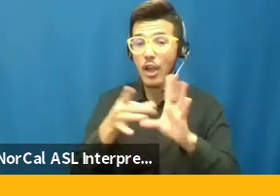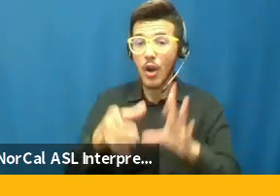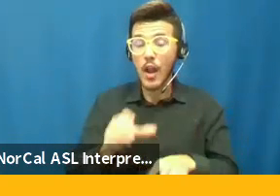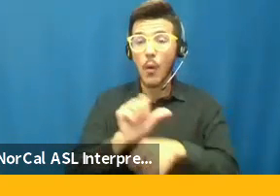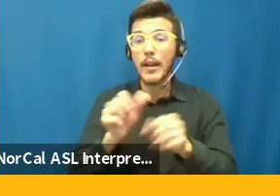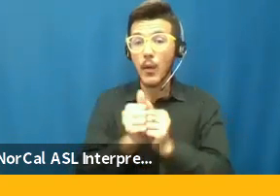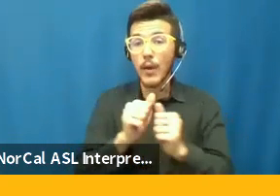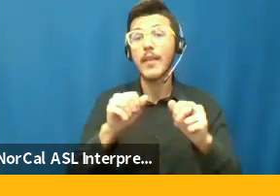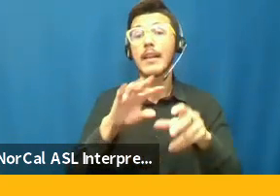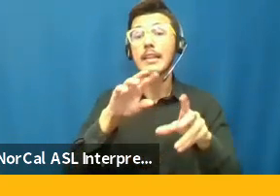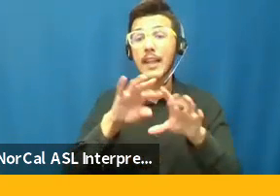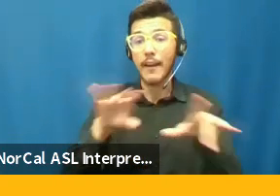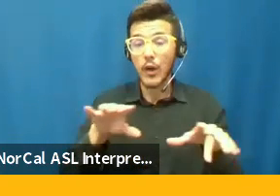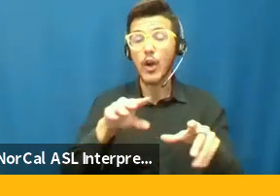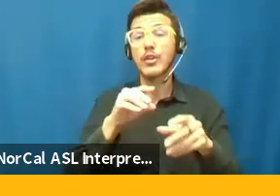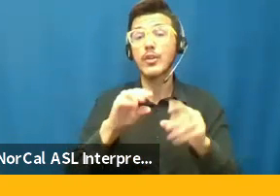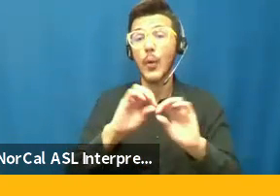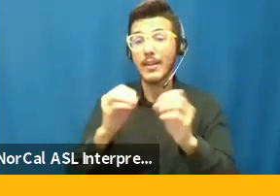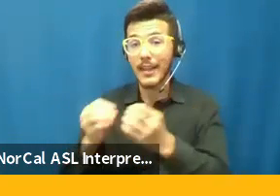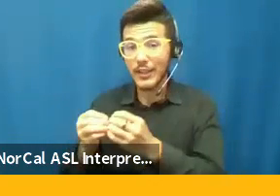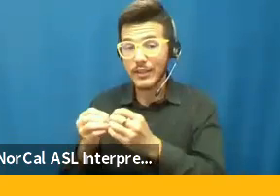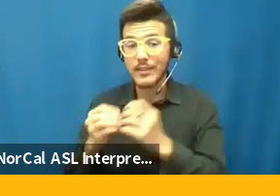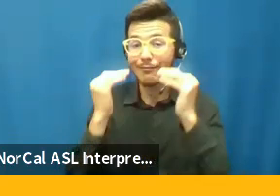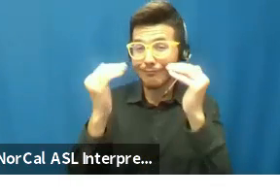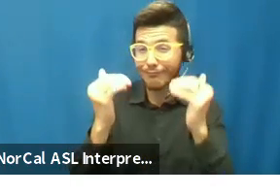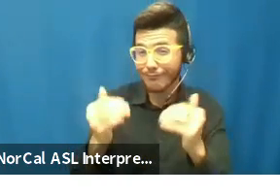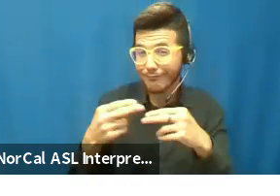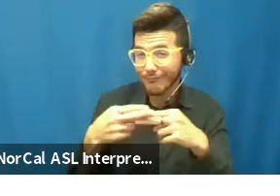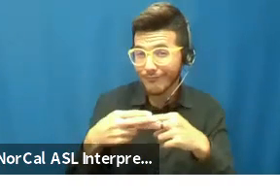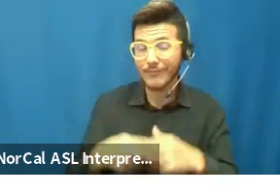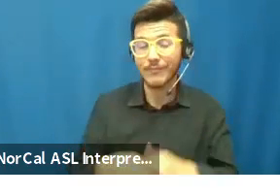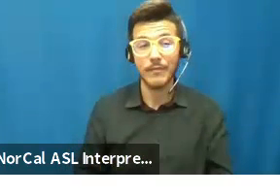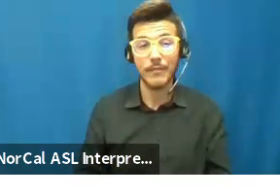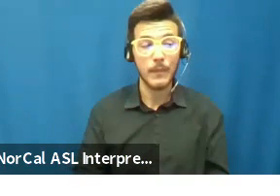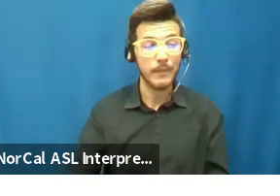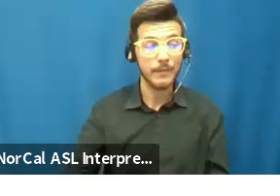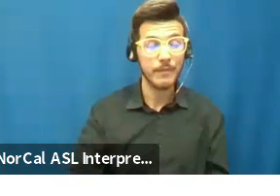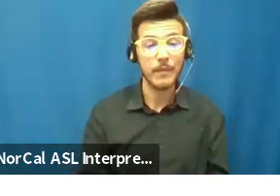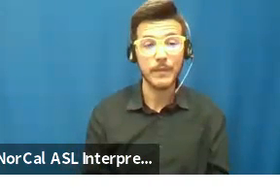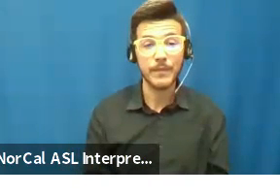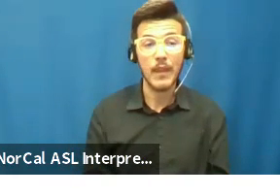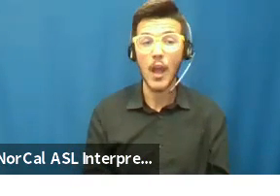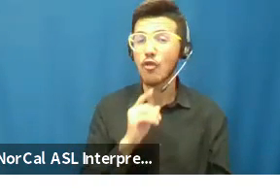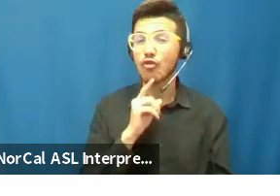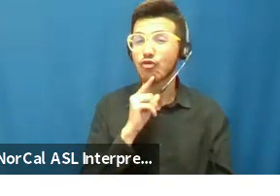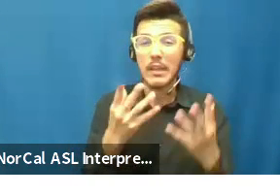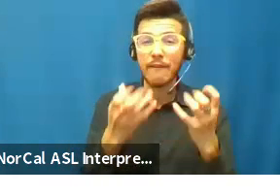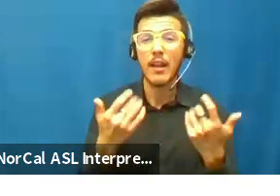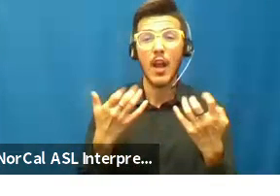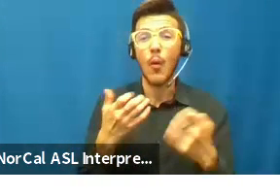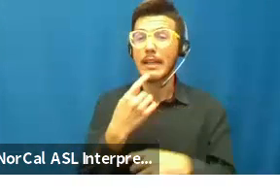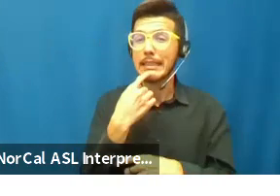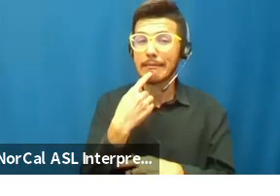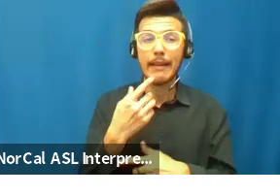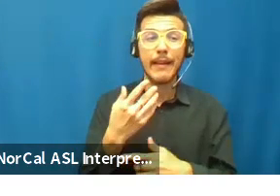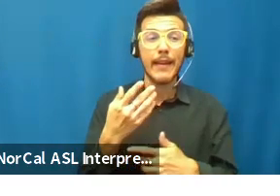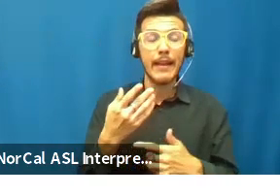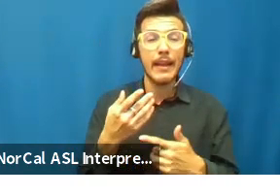Organization." Next slide. I just really quickly want to acknowledge our funder for some of this